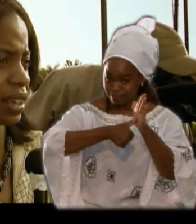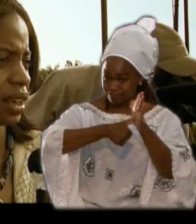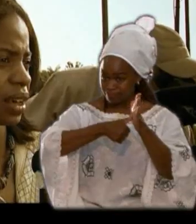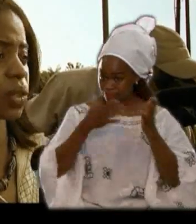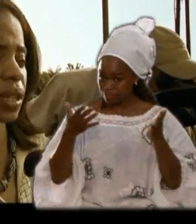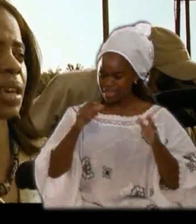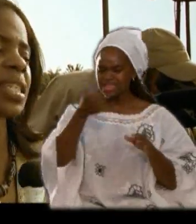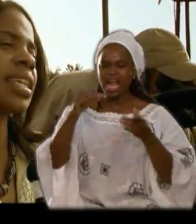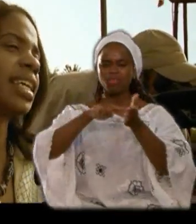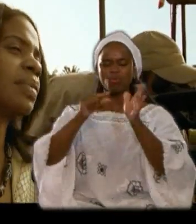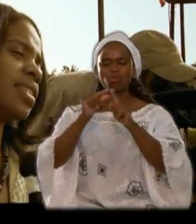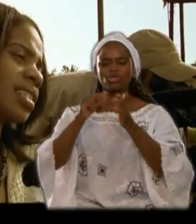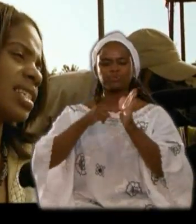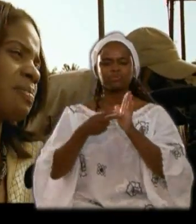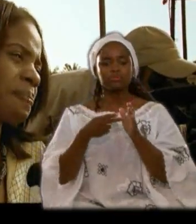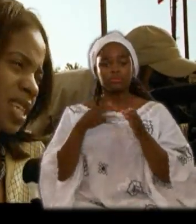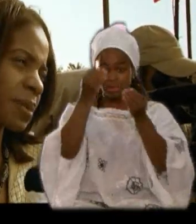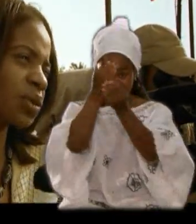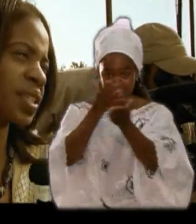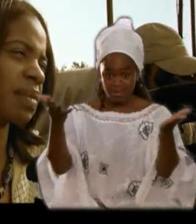In other words, do some messages not get over to people sufficiently?